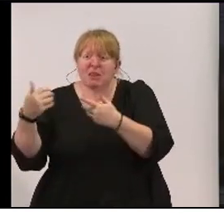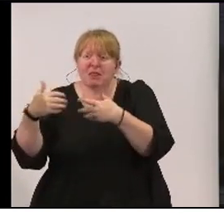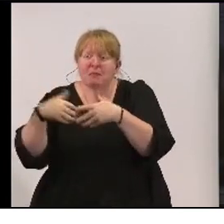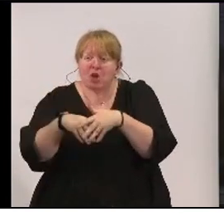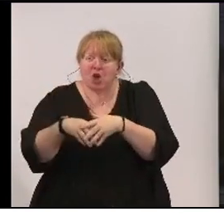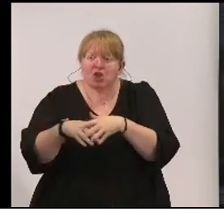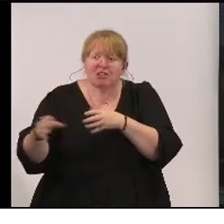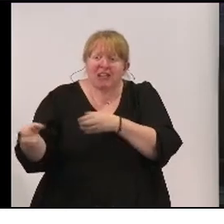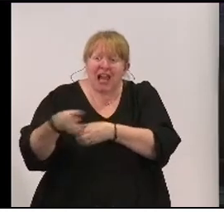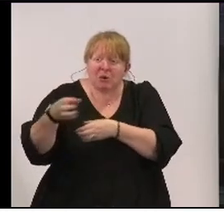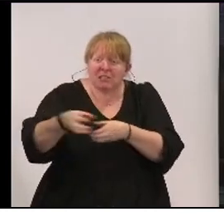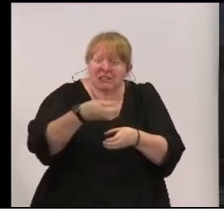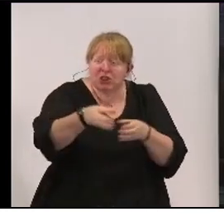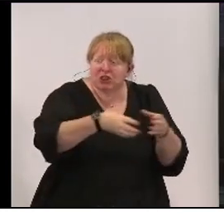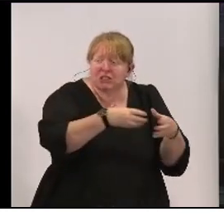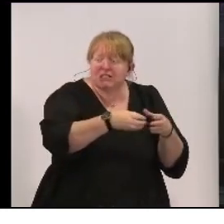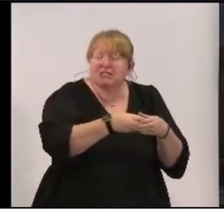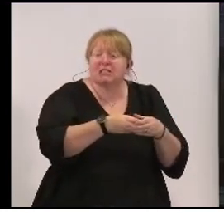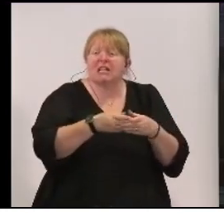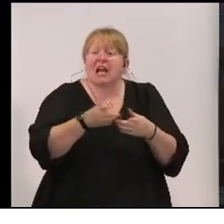which is all about change.” Hearts and minds, all the things